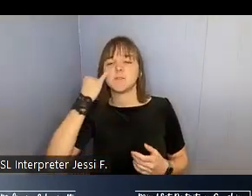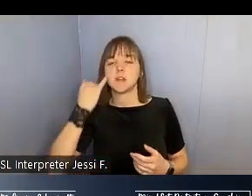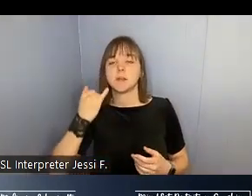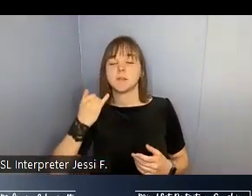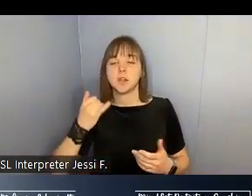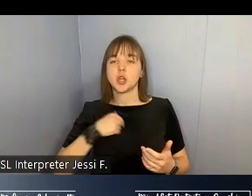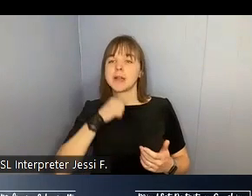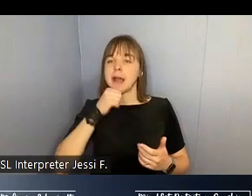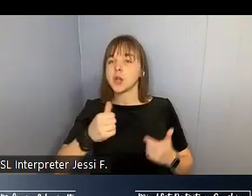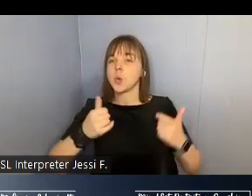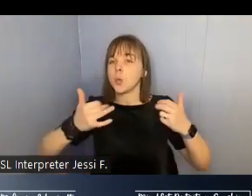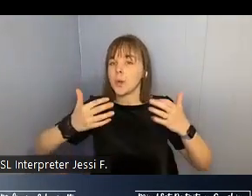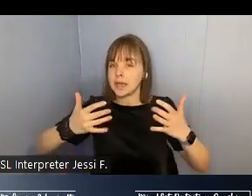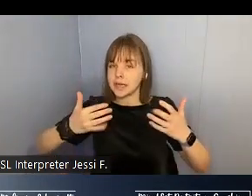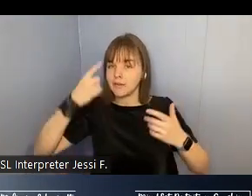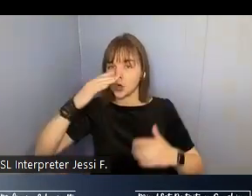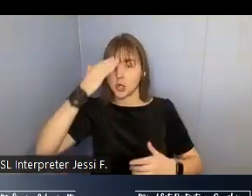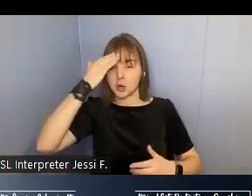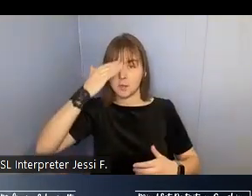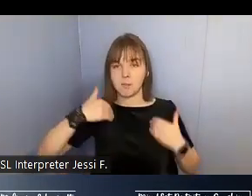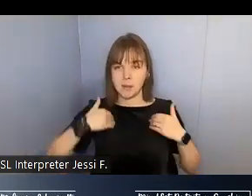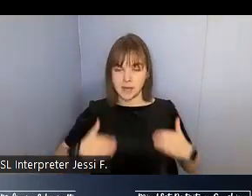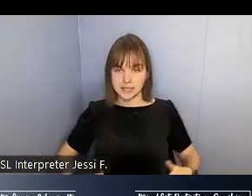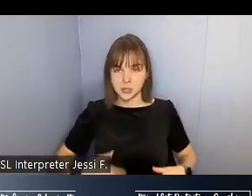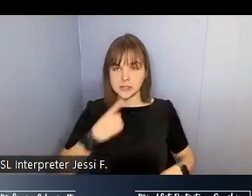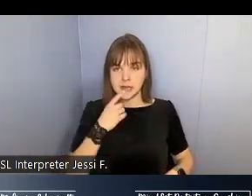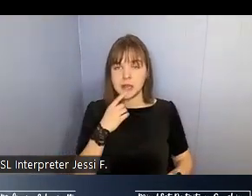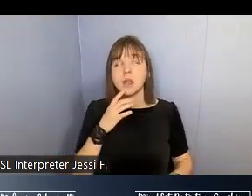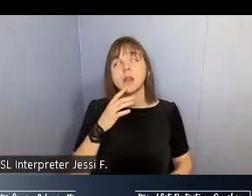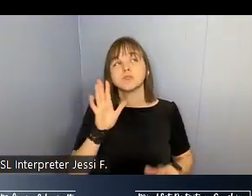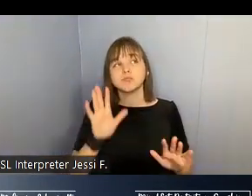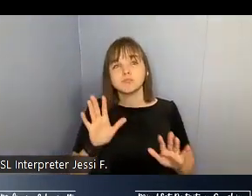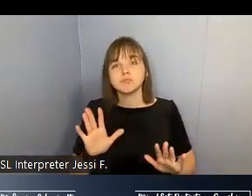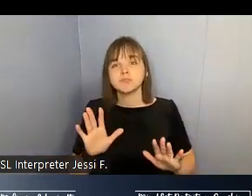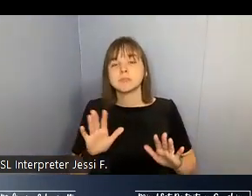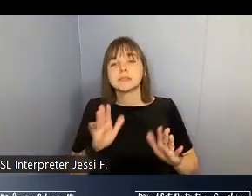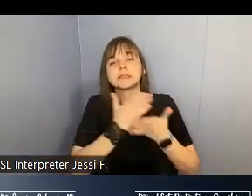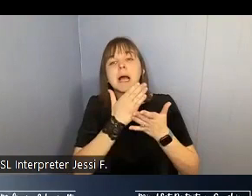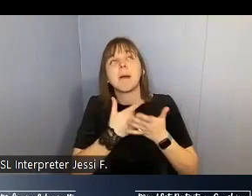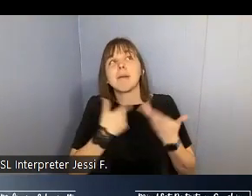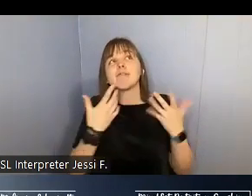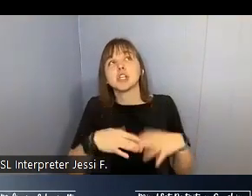not giving your brain and your stomach time to have that discussion and give you the physical fullness